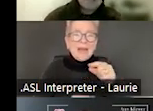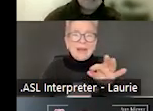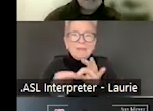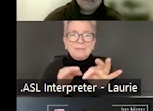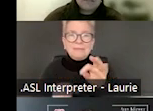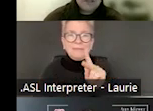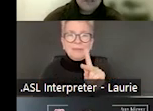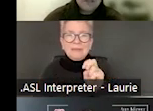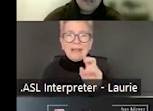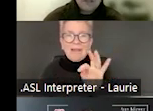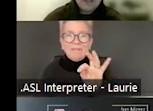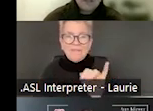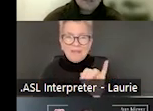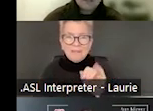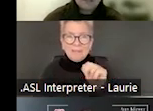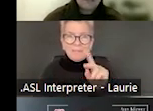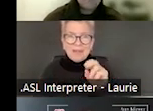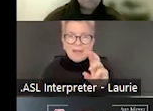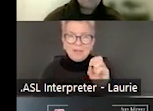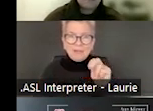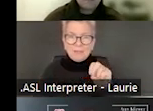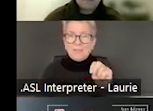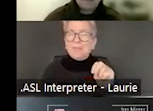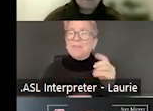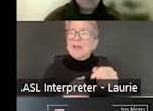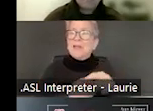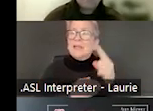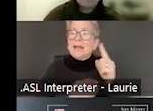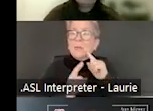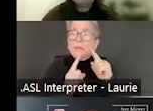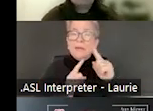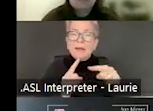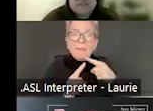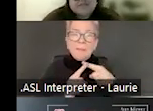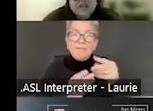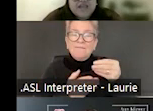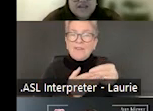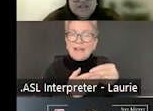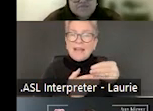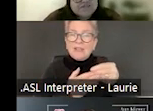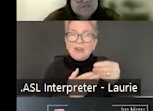Andersen; and today we're talking about financial literacy and asset-based